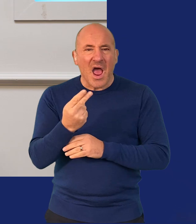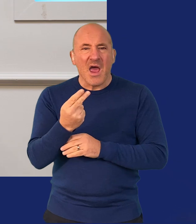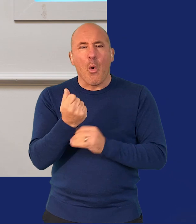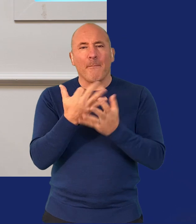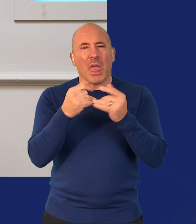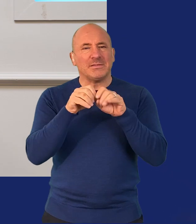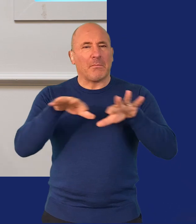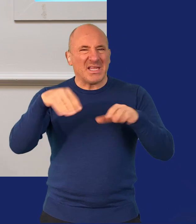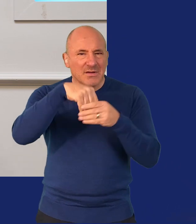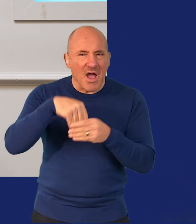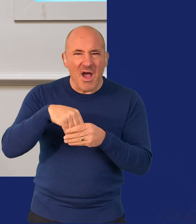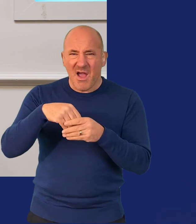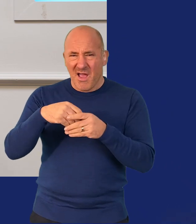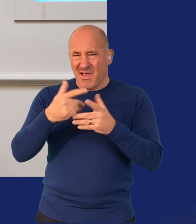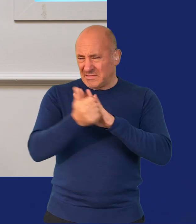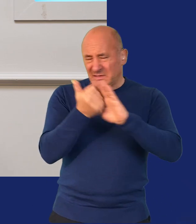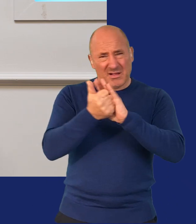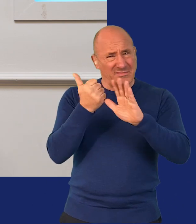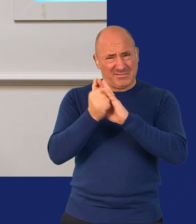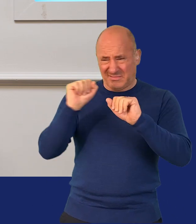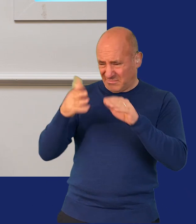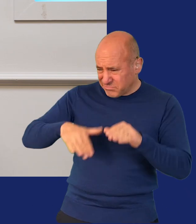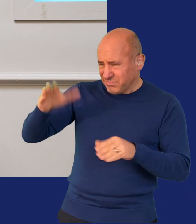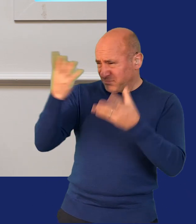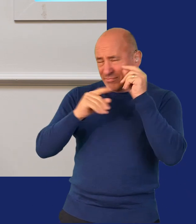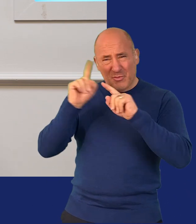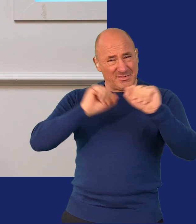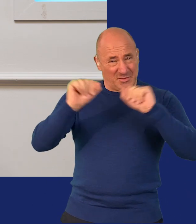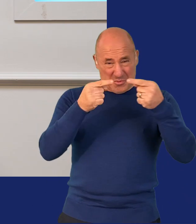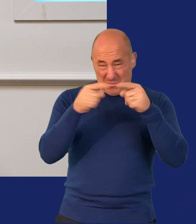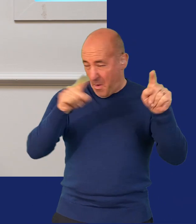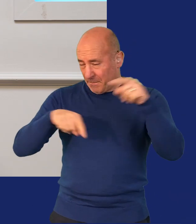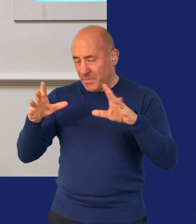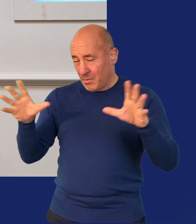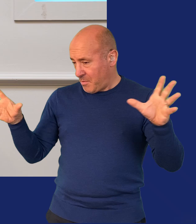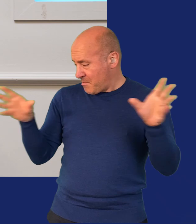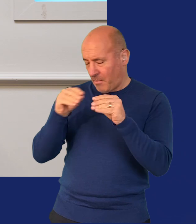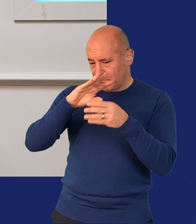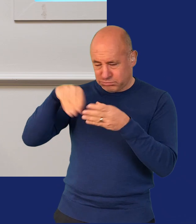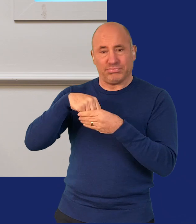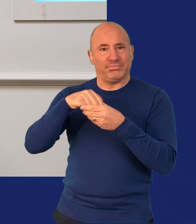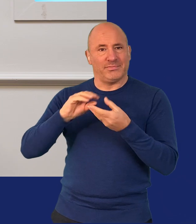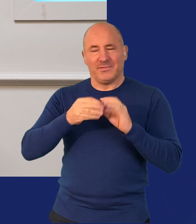kind of skill sets and backgrounds and, and things all come together. And like I say, that, that can be brilliant.